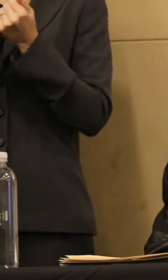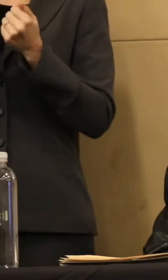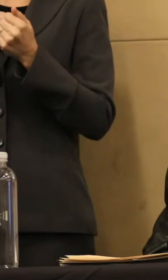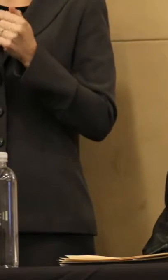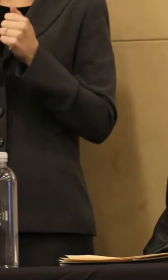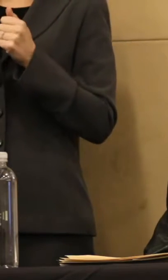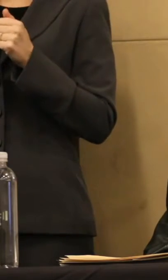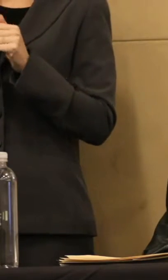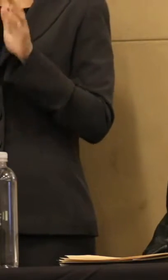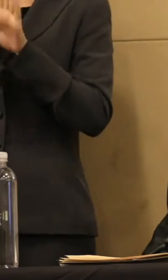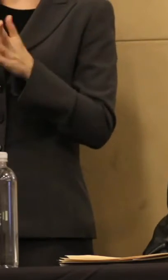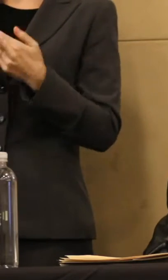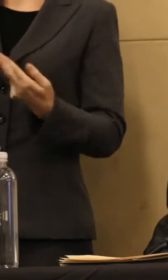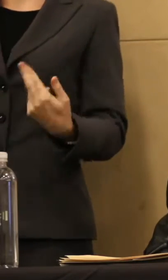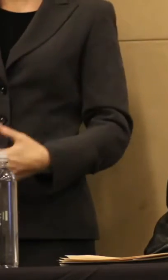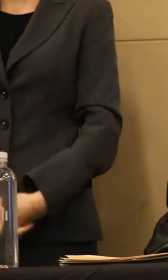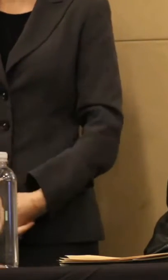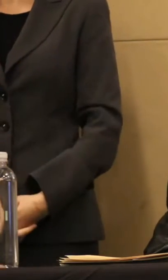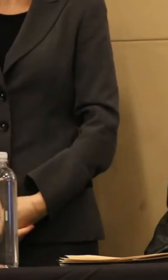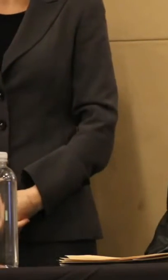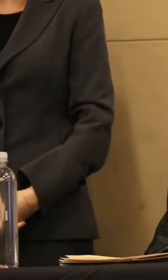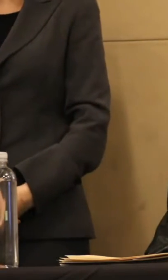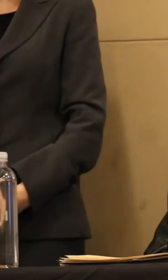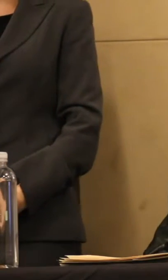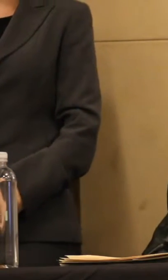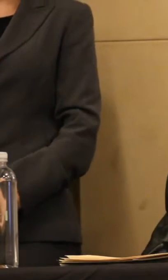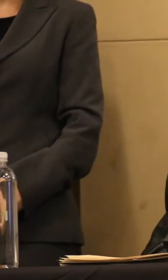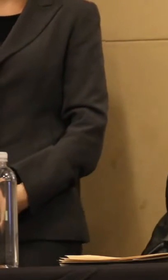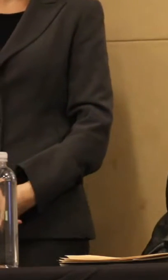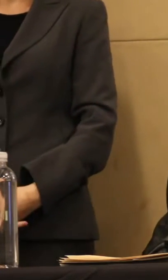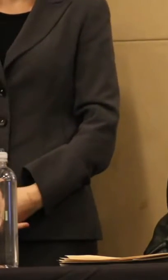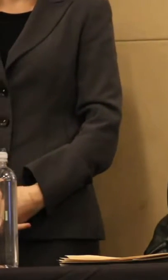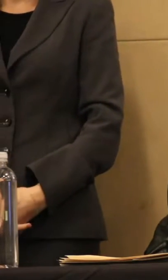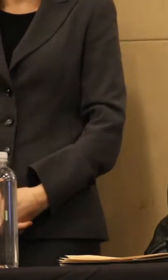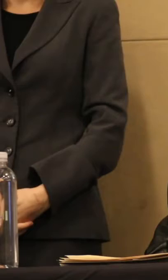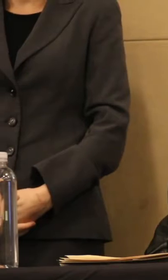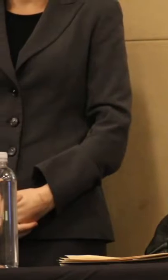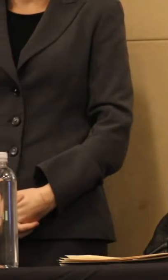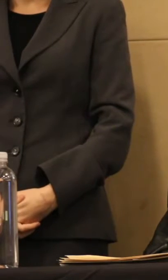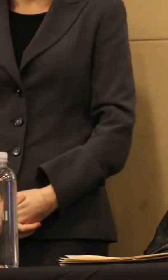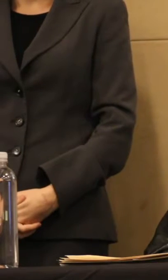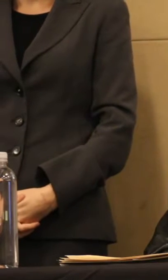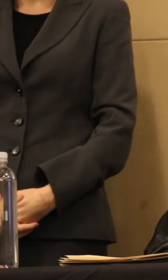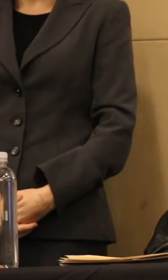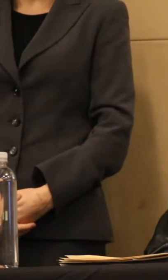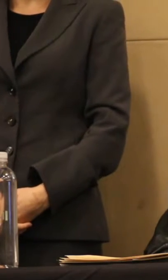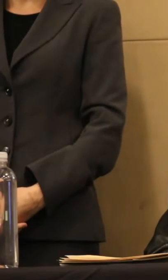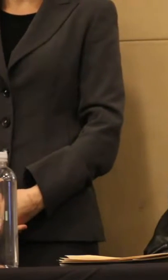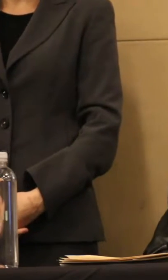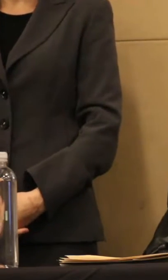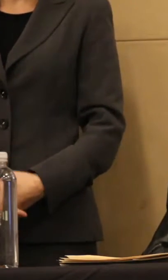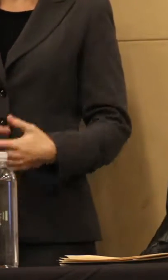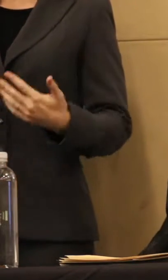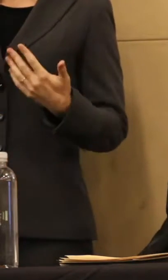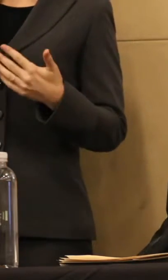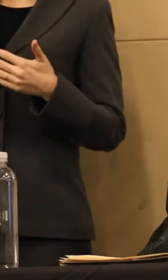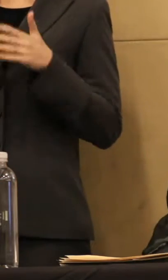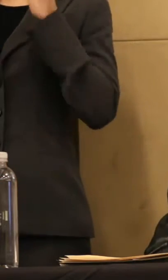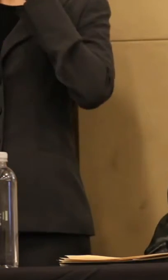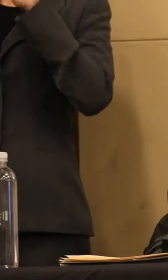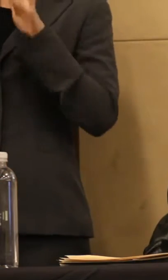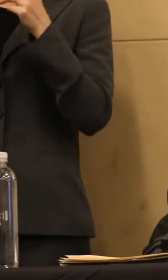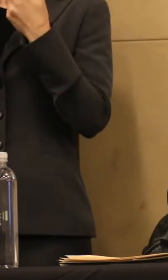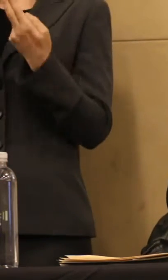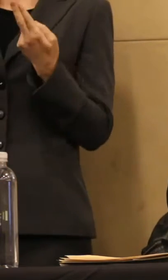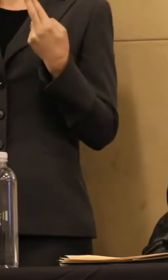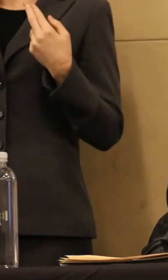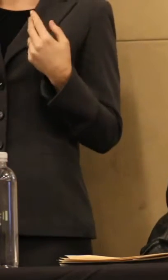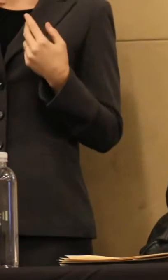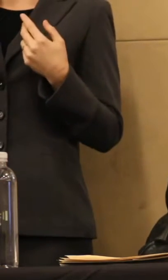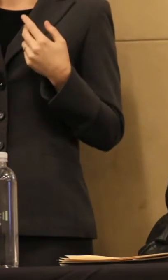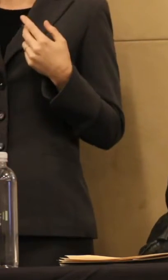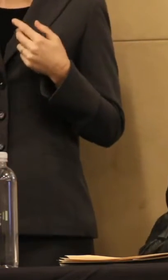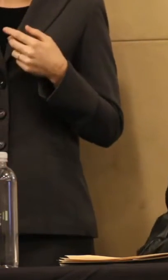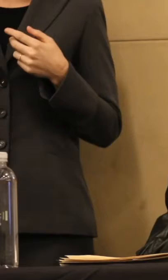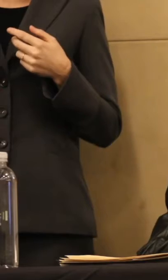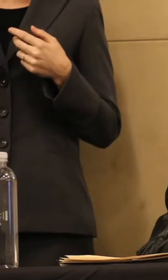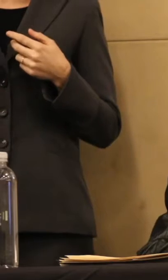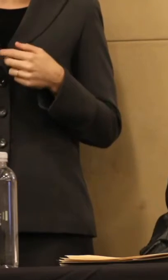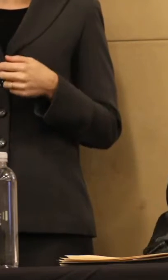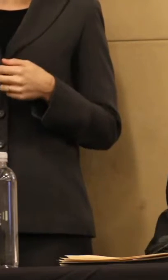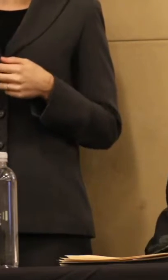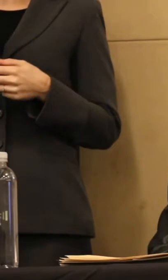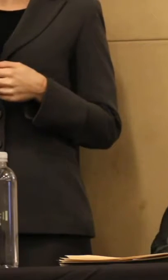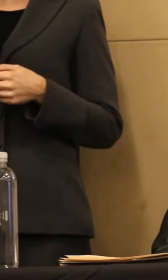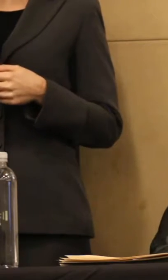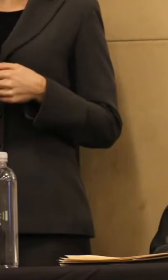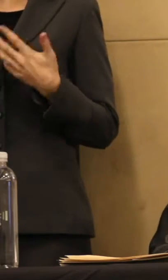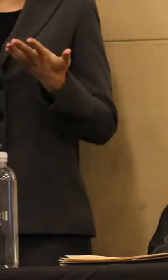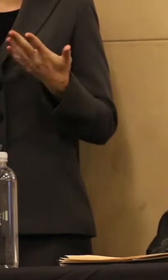So, another wonderful resource for companies and I see Jim here, too, and there's some